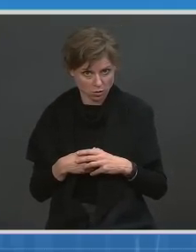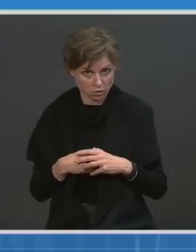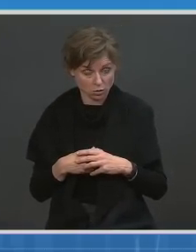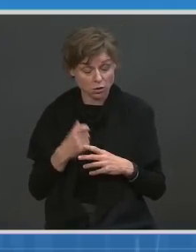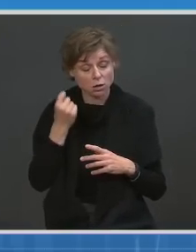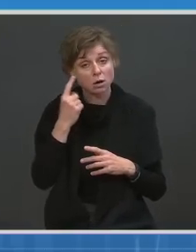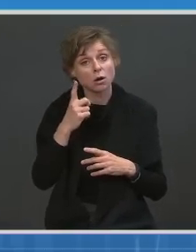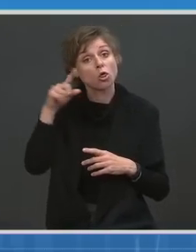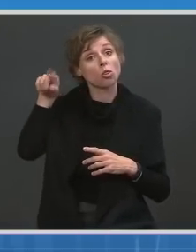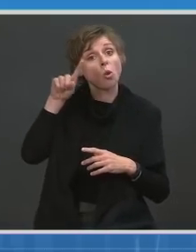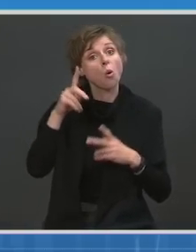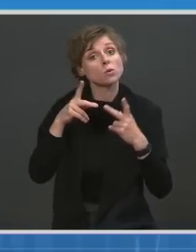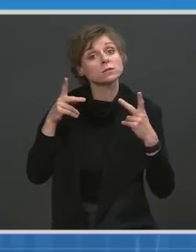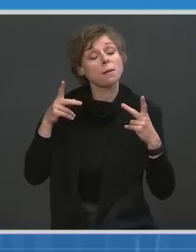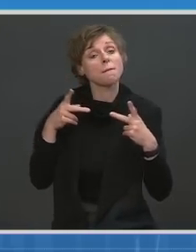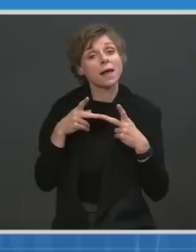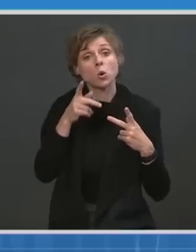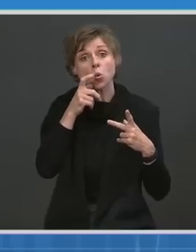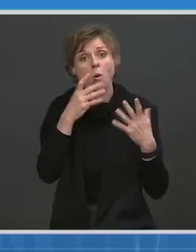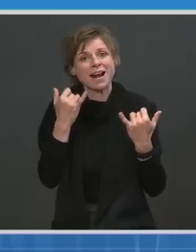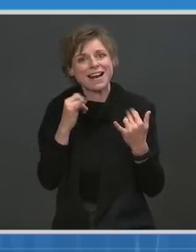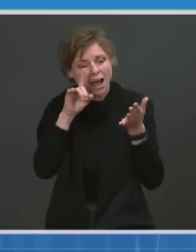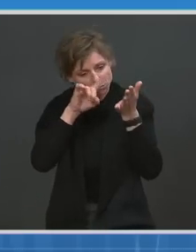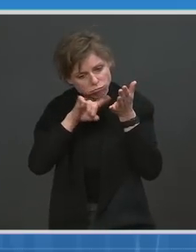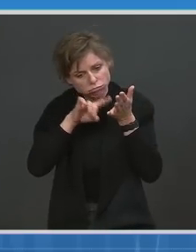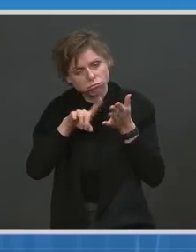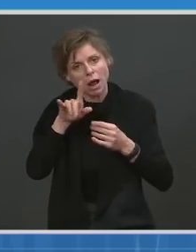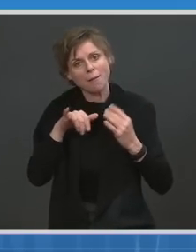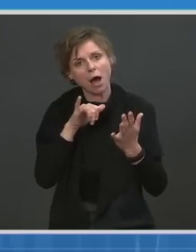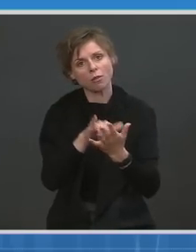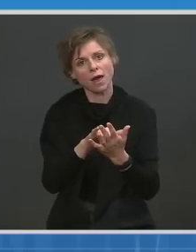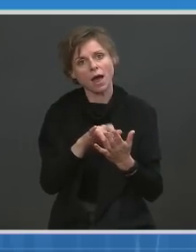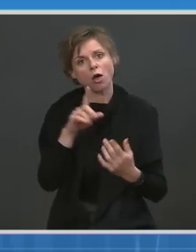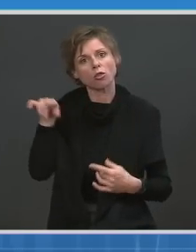are those that have a true paucity of vaccine doses.